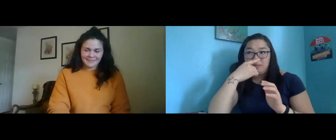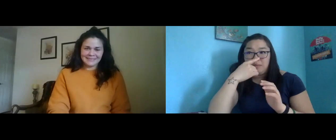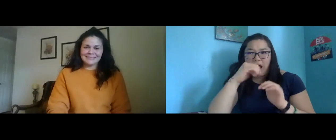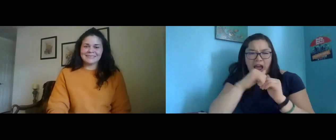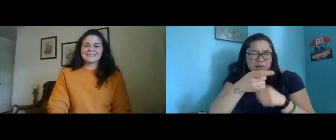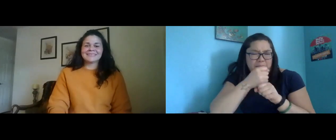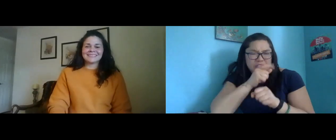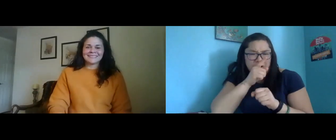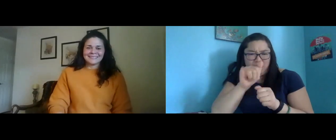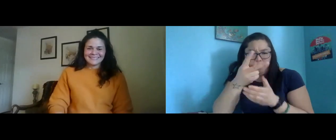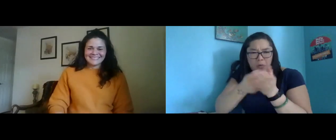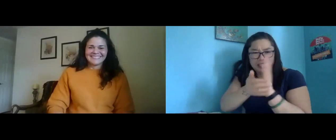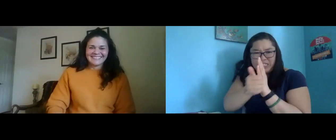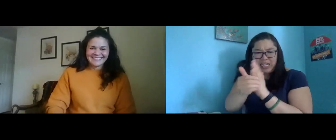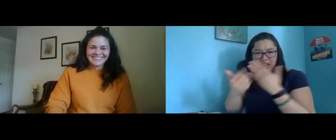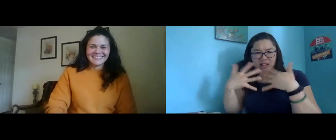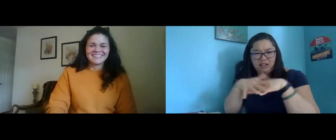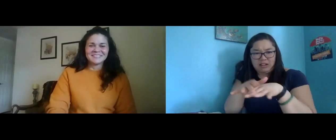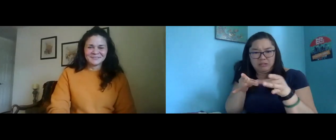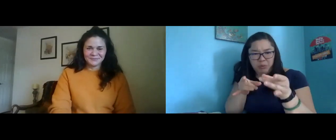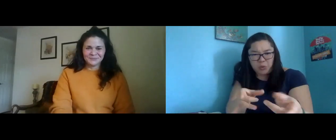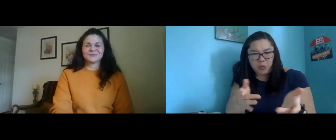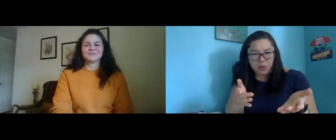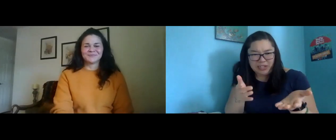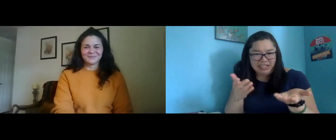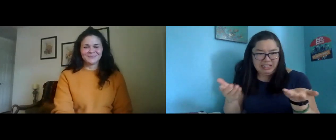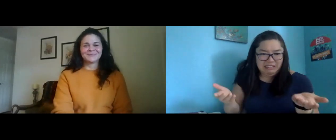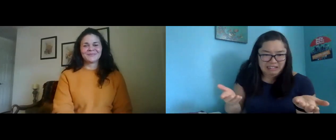How did you make sure both skills would integrate smoothly?